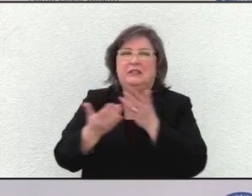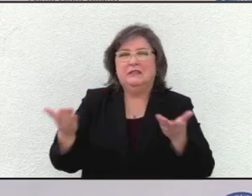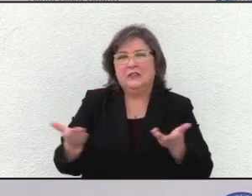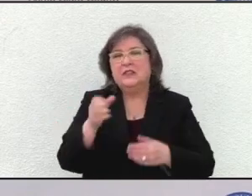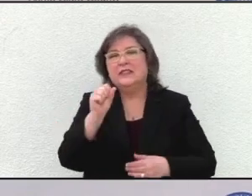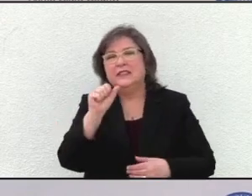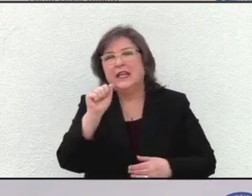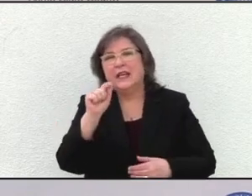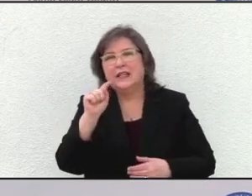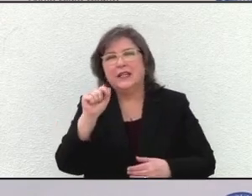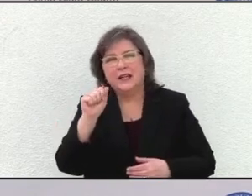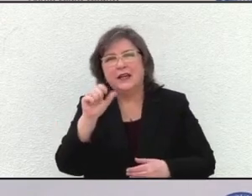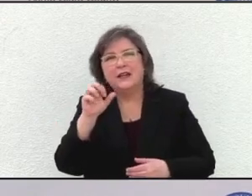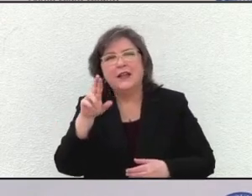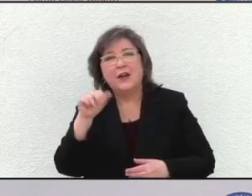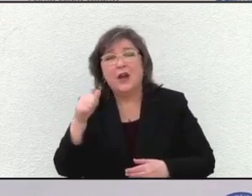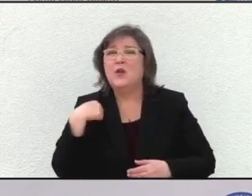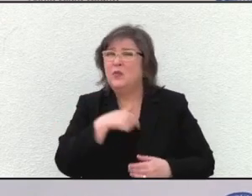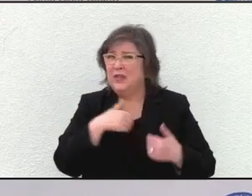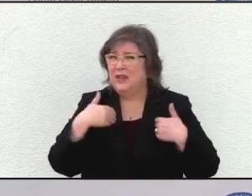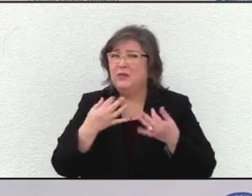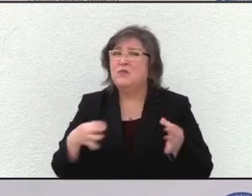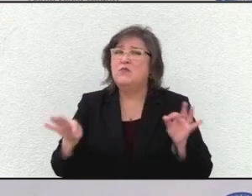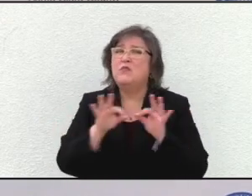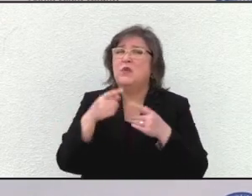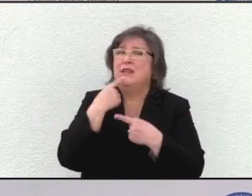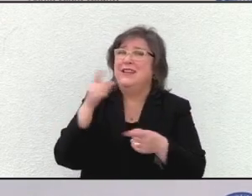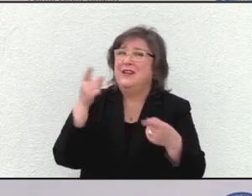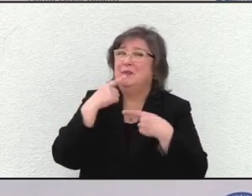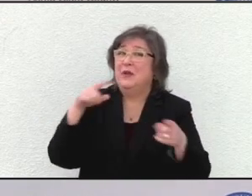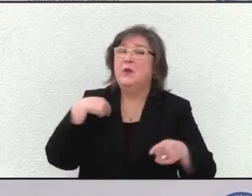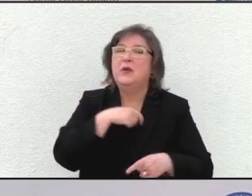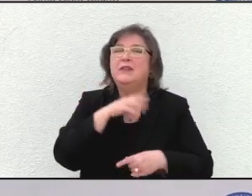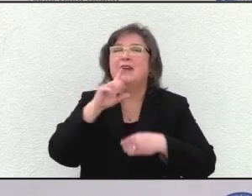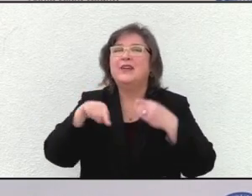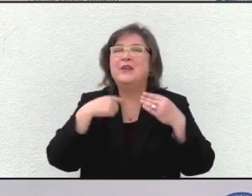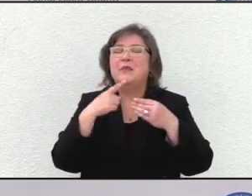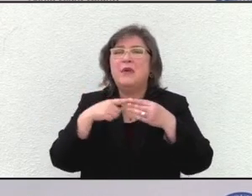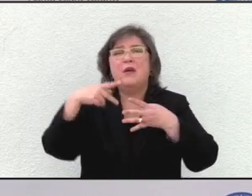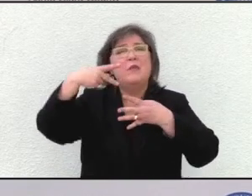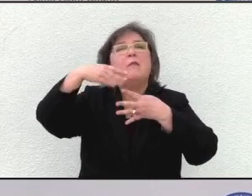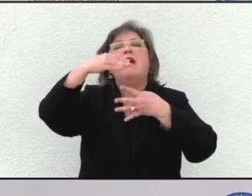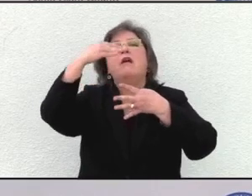about the county moving into the Red Tier and how the county will be aligning with the